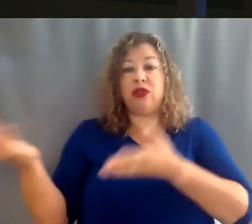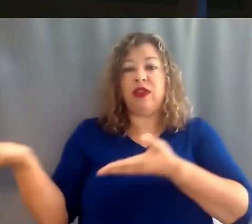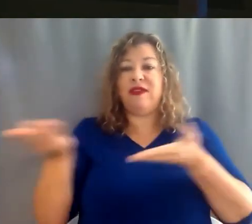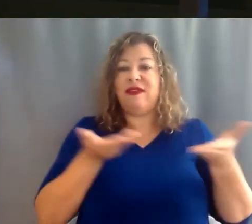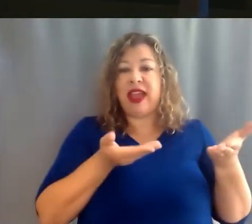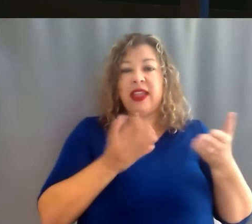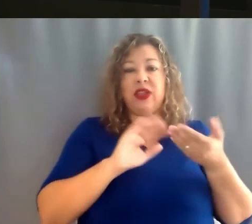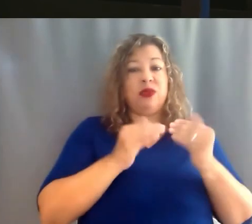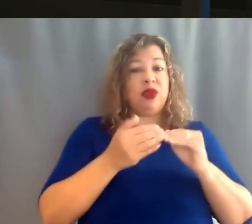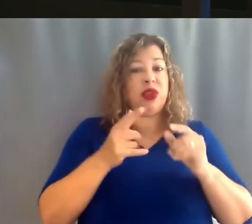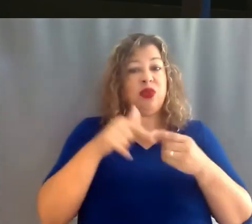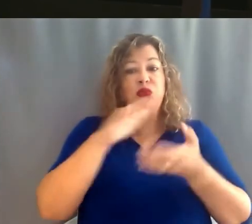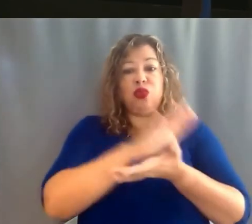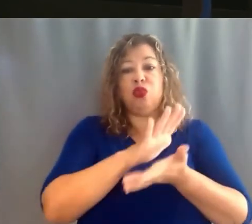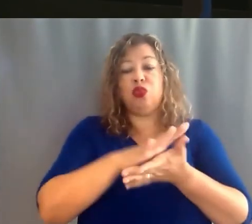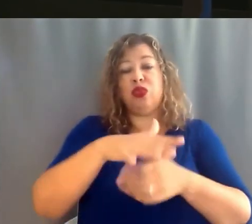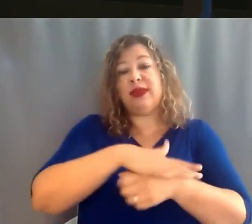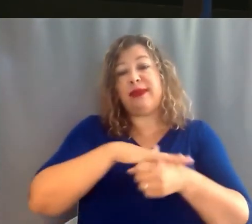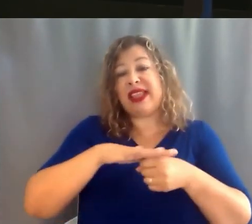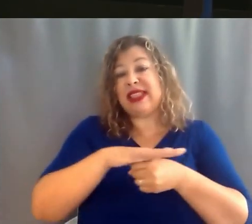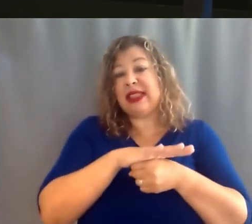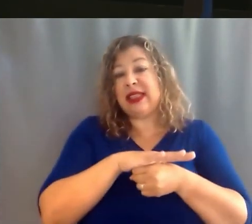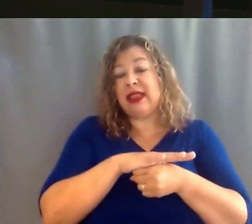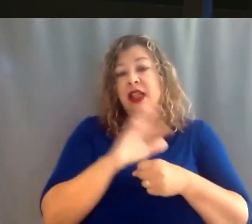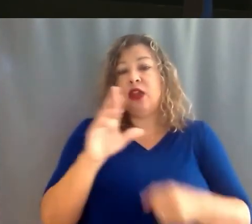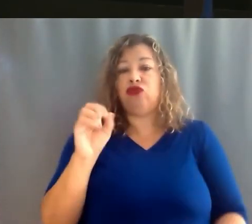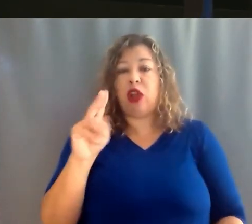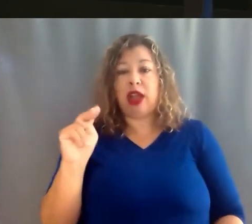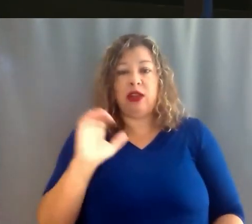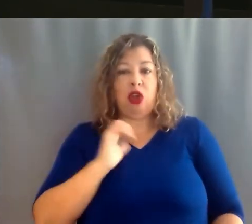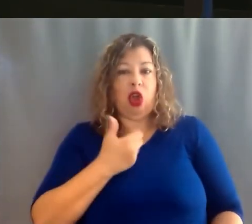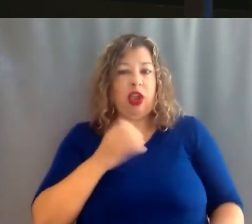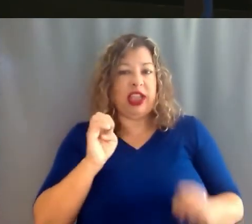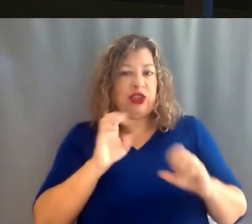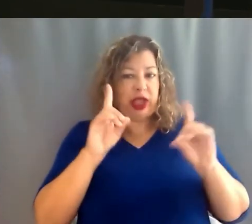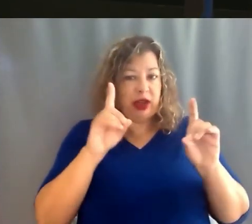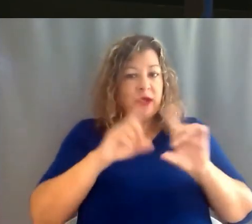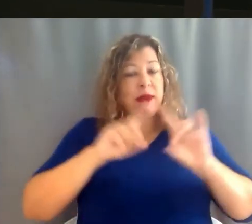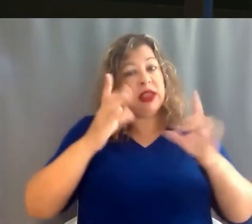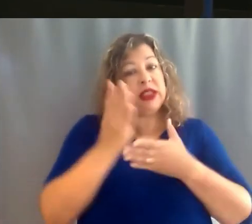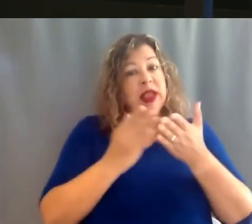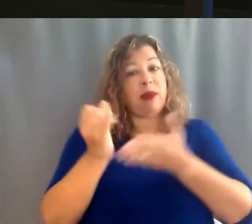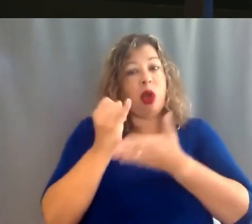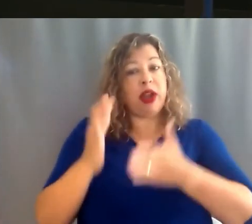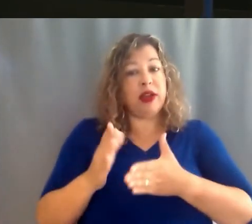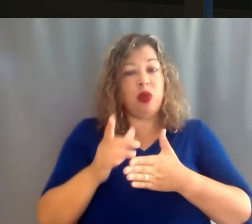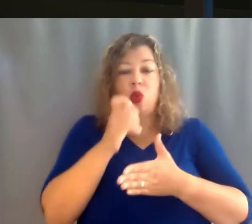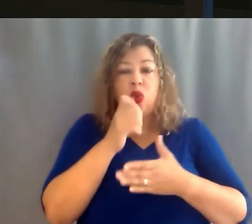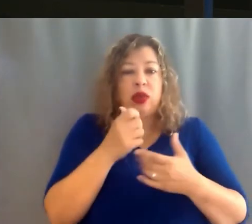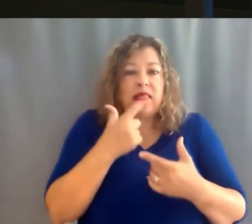He's an educator. He's an art educator. But there are artists like Rob -- Rob doesn't work at a school.